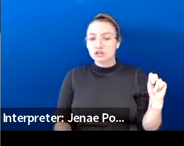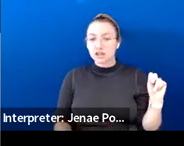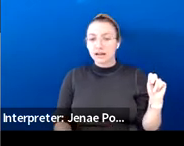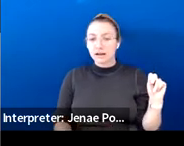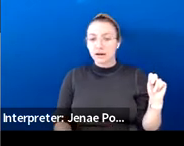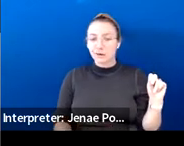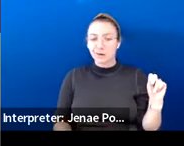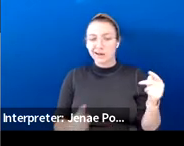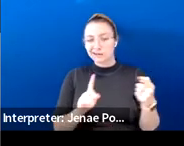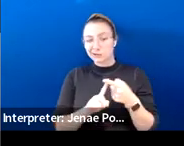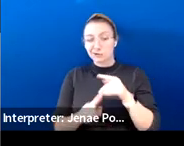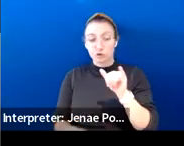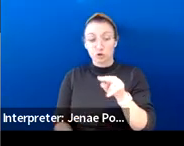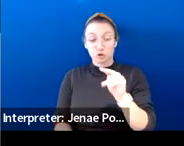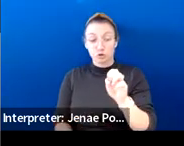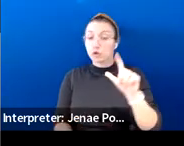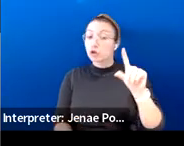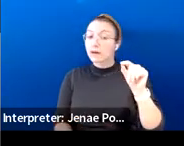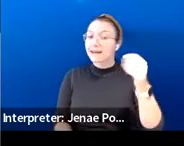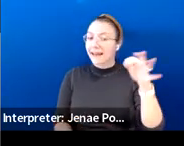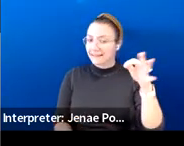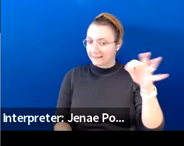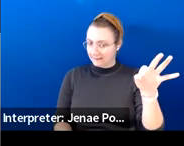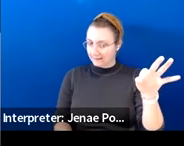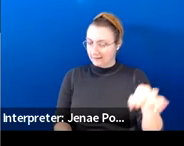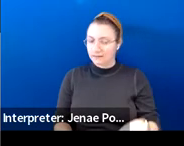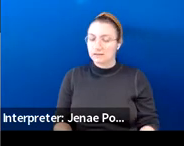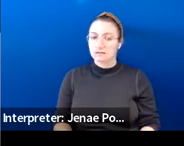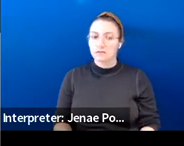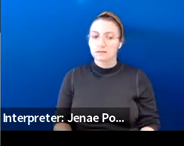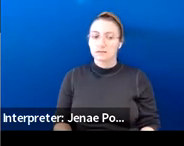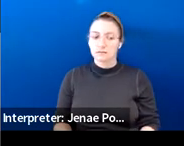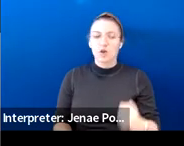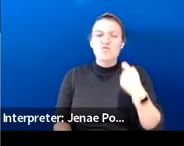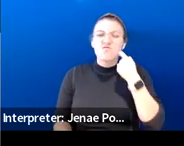through June of 2019. So this data was collected right before on January,